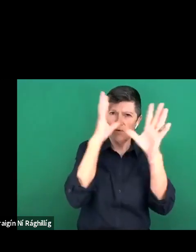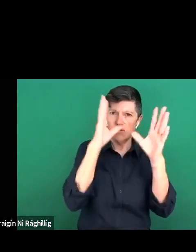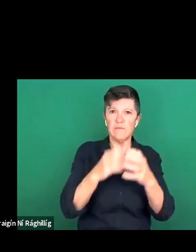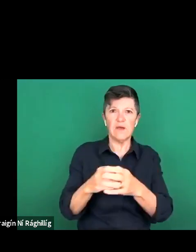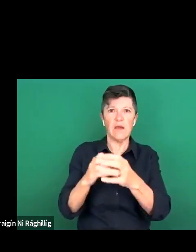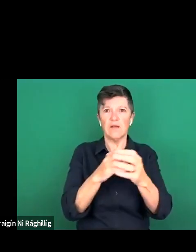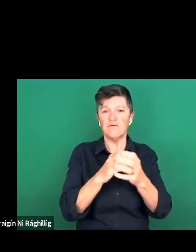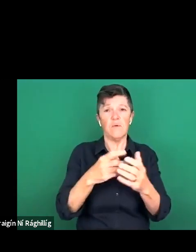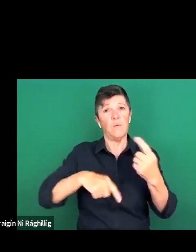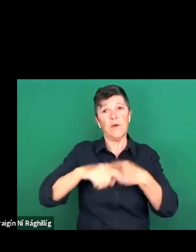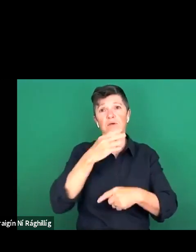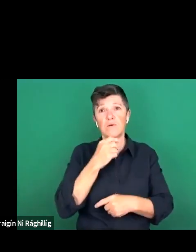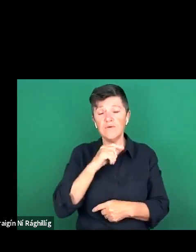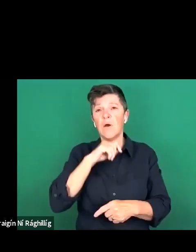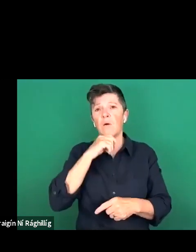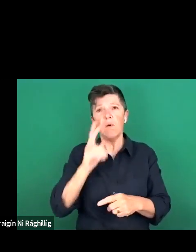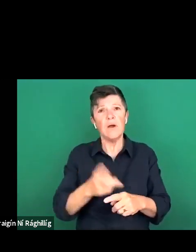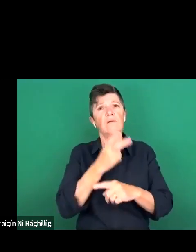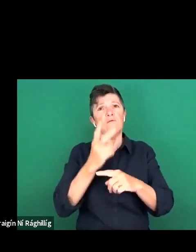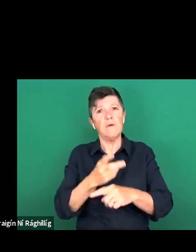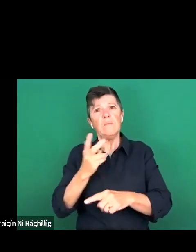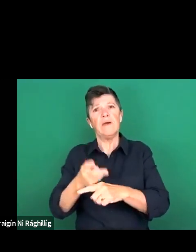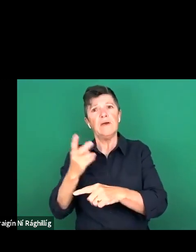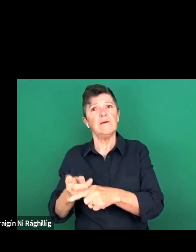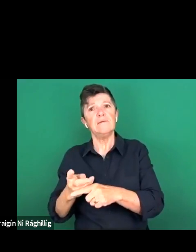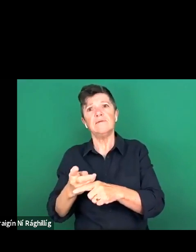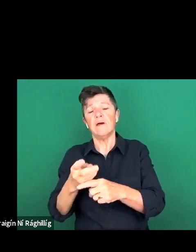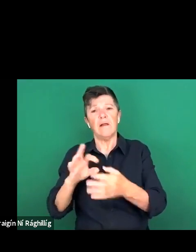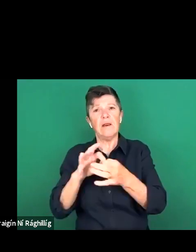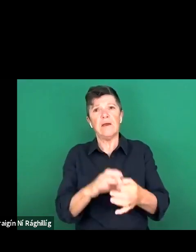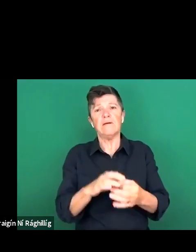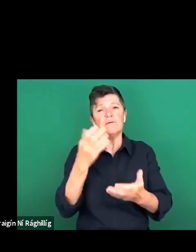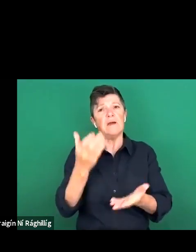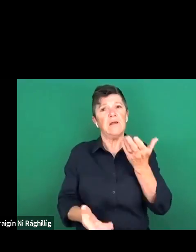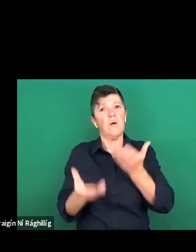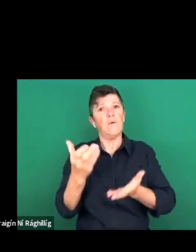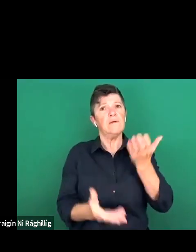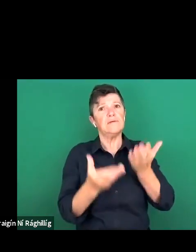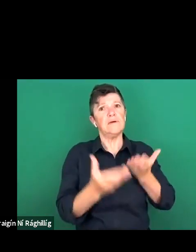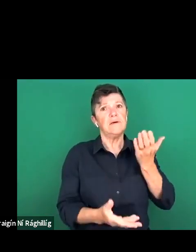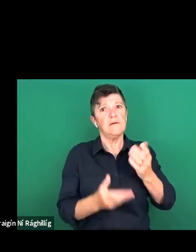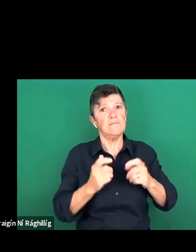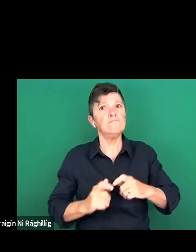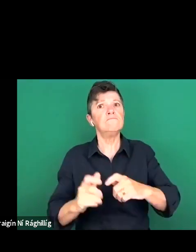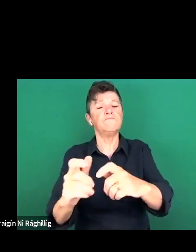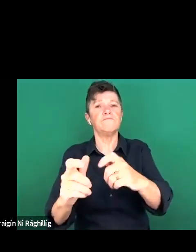The concepts and categories we use in the social science are constructed on the basis of